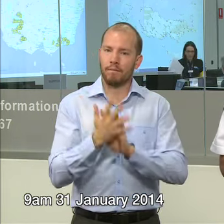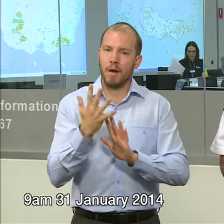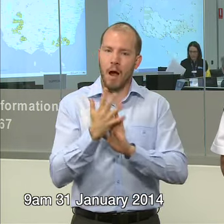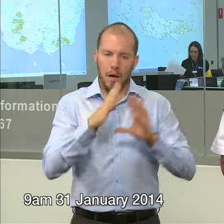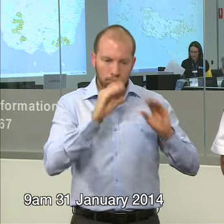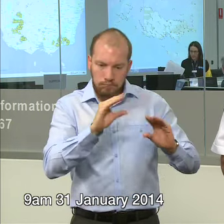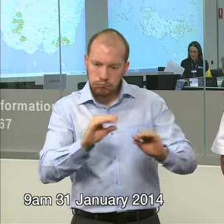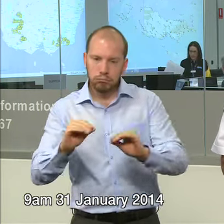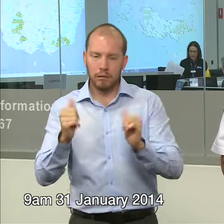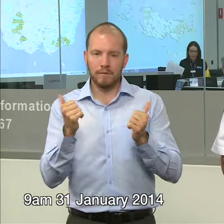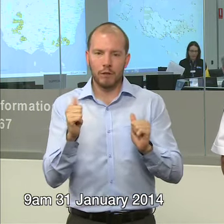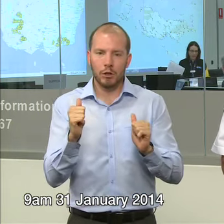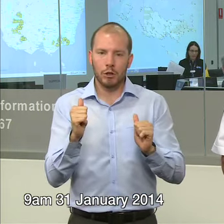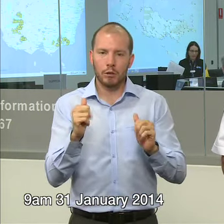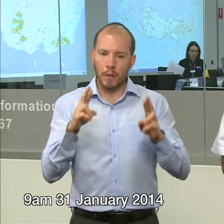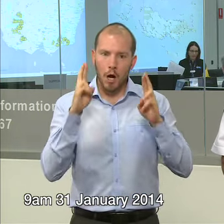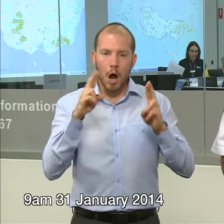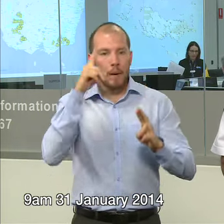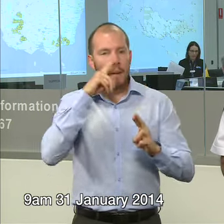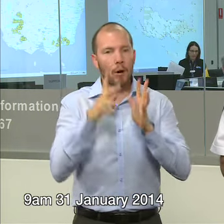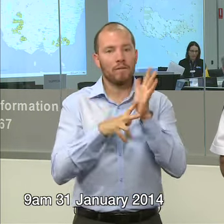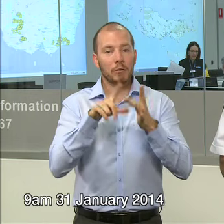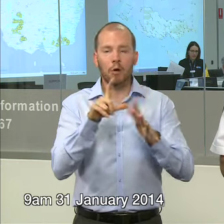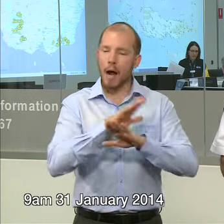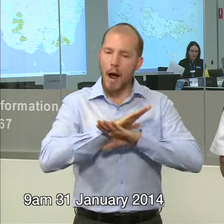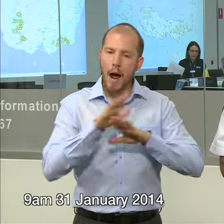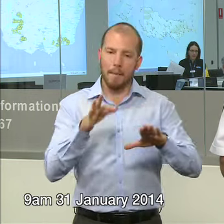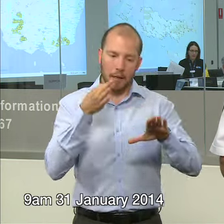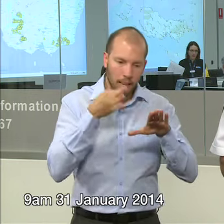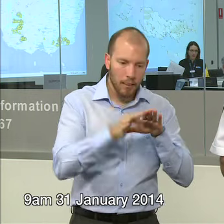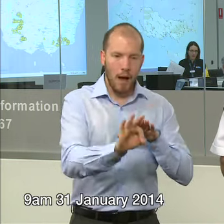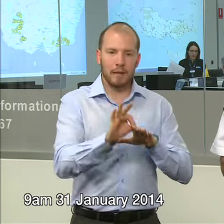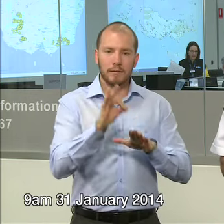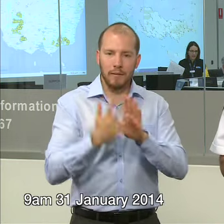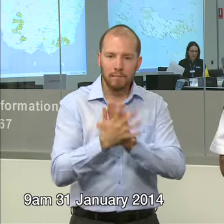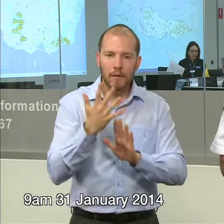on the Victorian community not to light fires, not to be part of any fire ignition and if